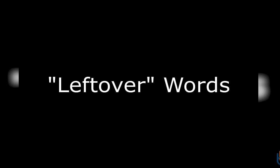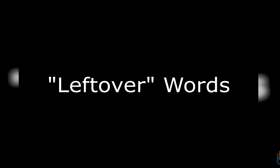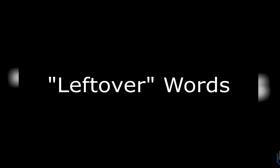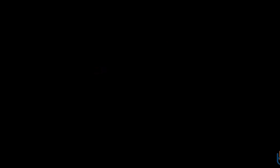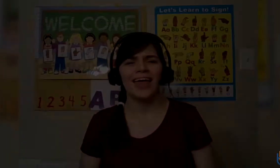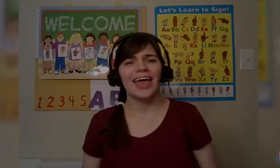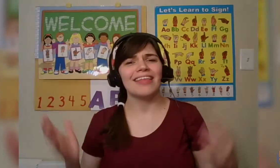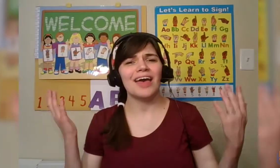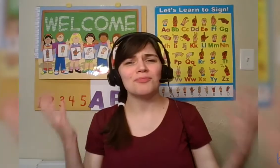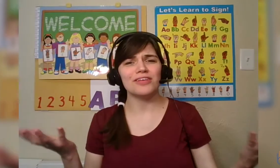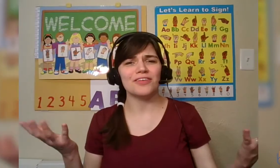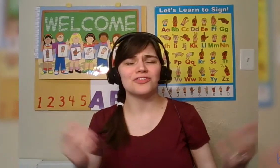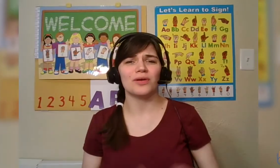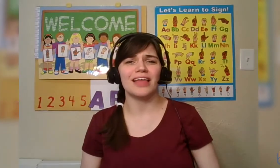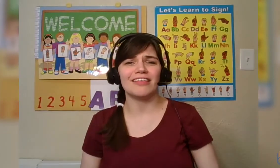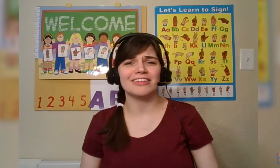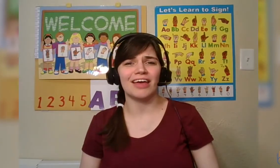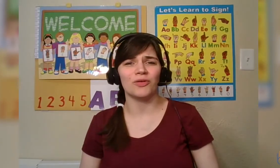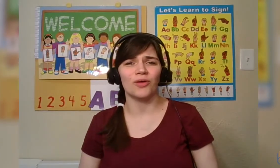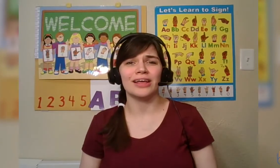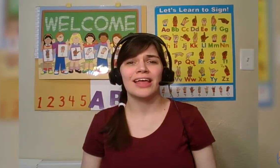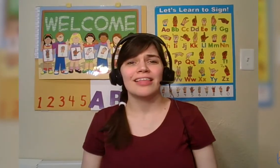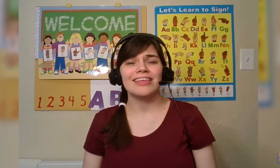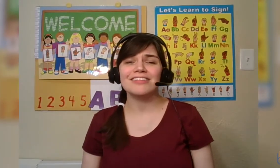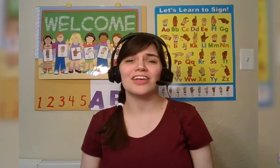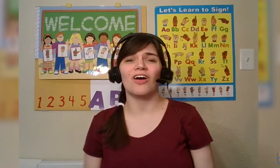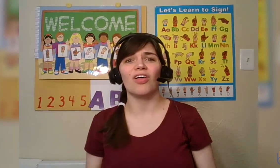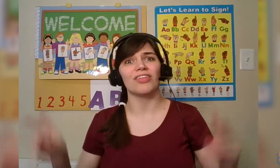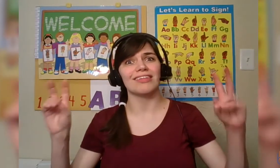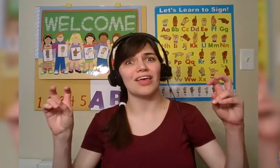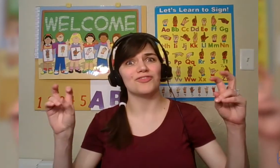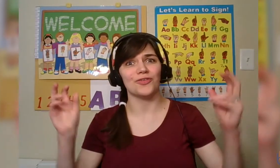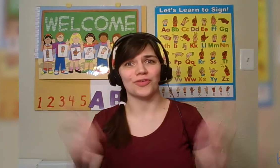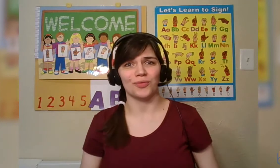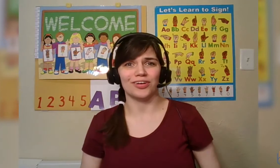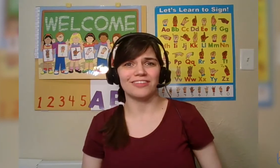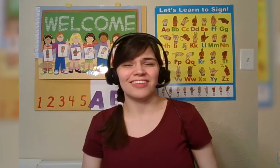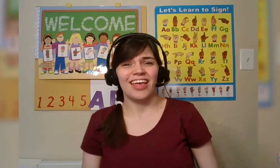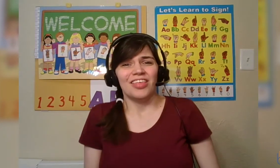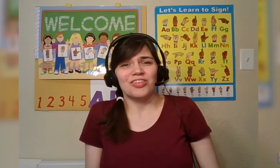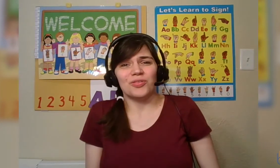And that brings us to our last category. These I call the leftover words. They're